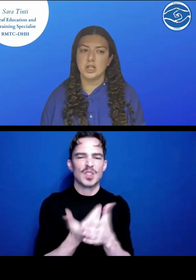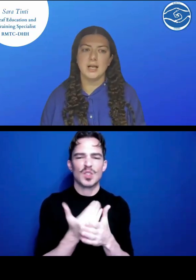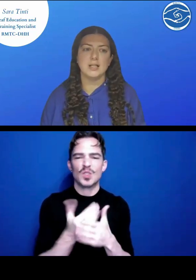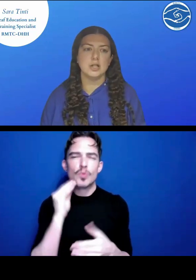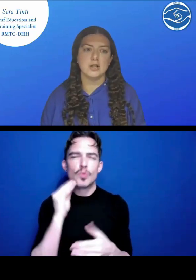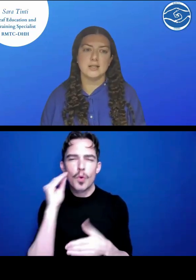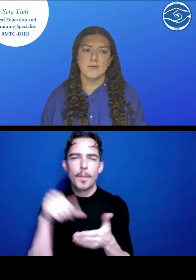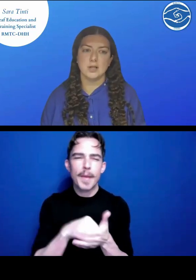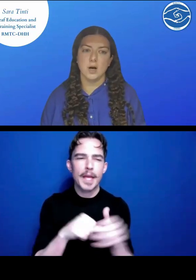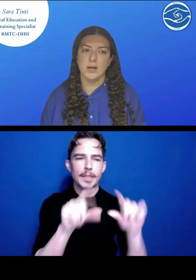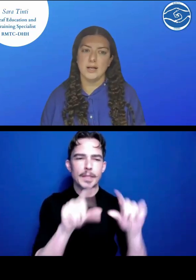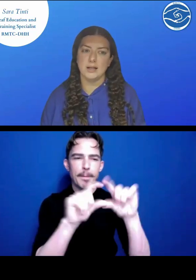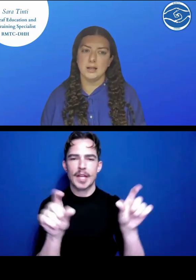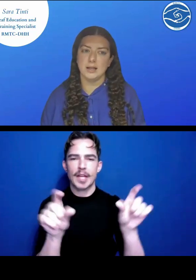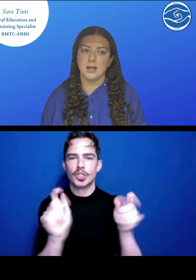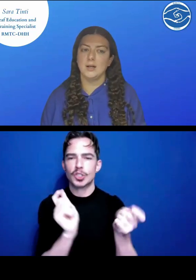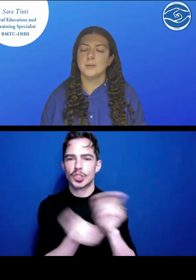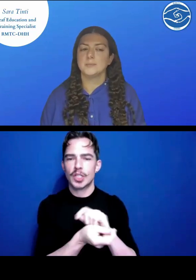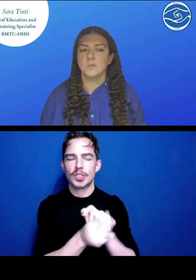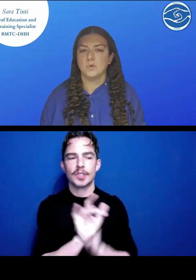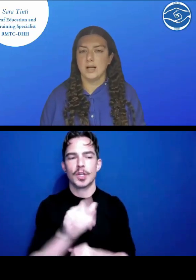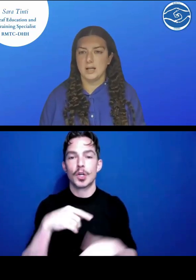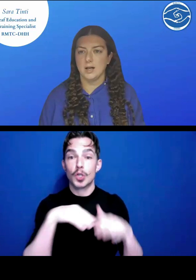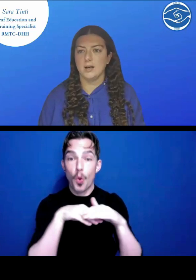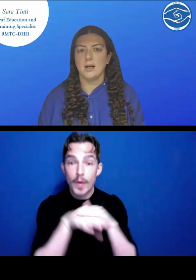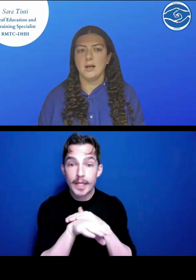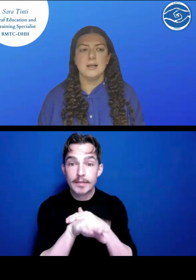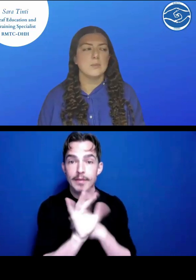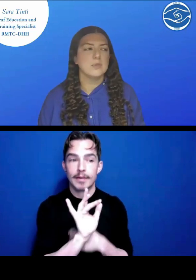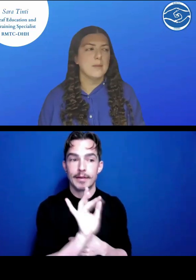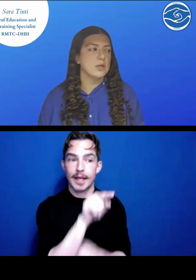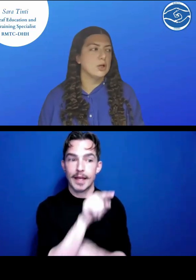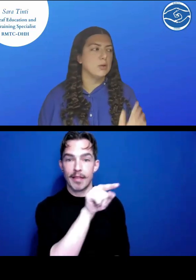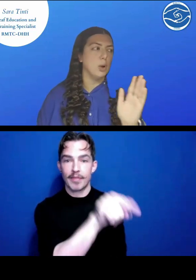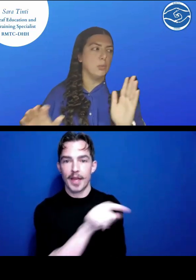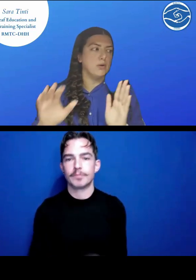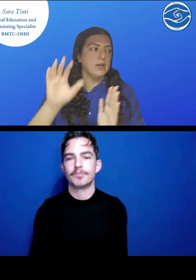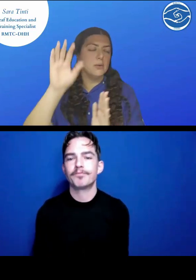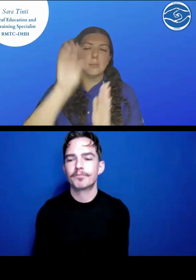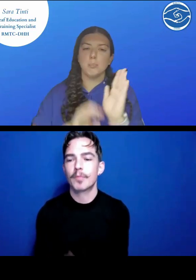has changed. You just have to go in and click right here. Sometimes when you're in mobile view,